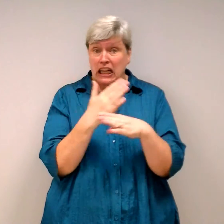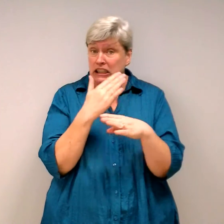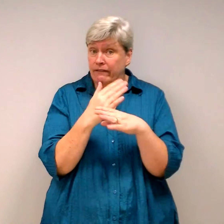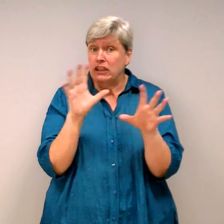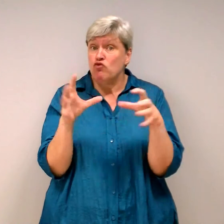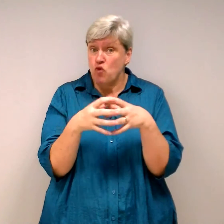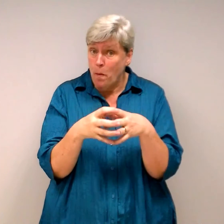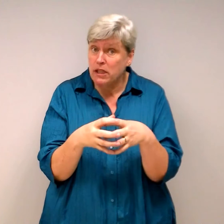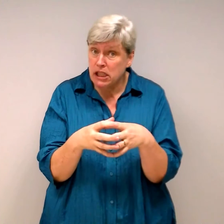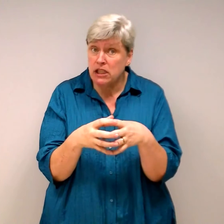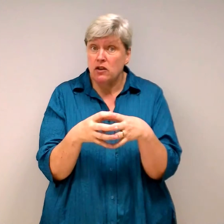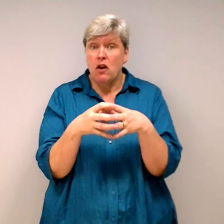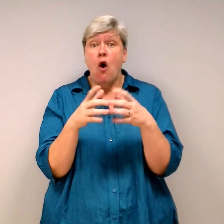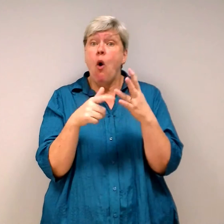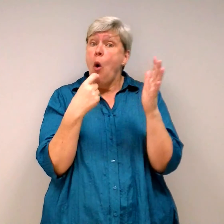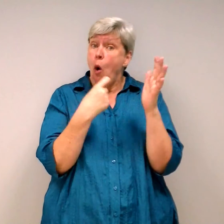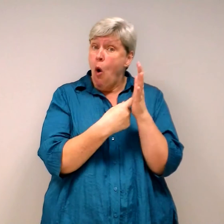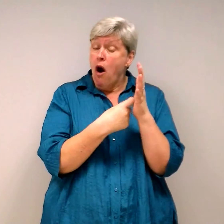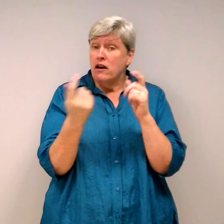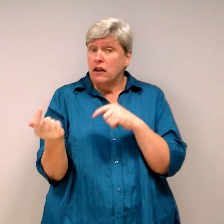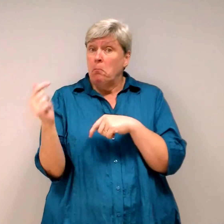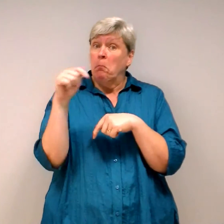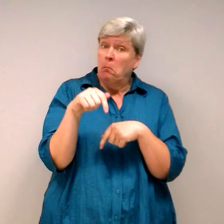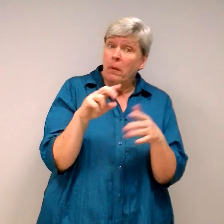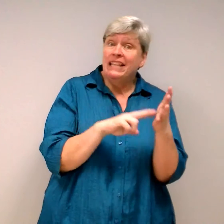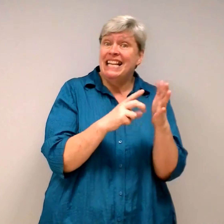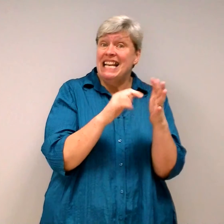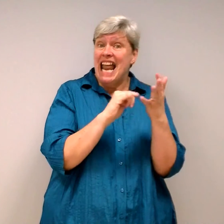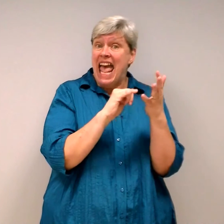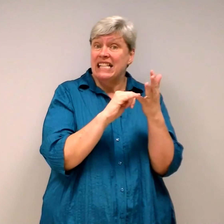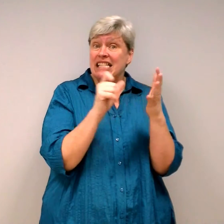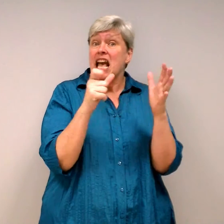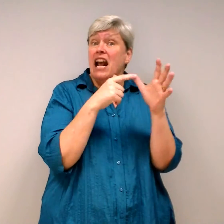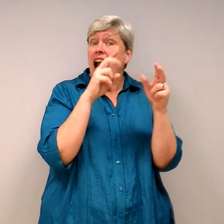or come along to the NESS cafe in Aberdeen